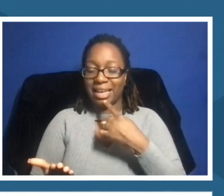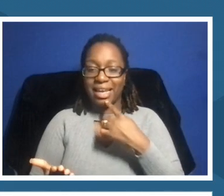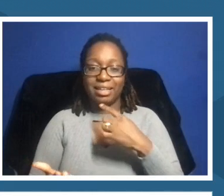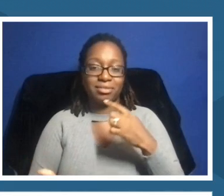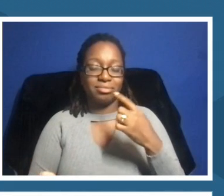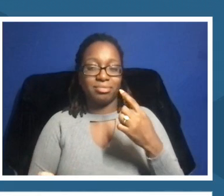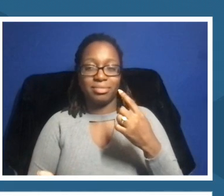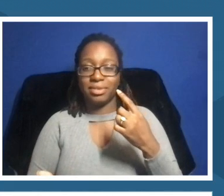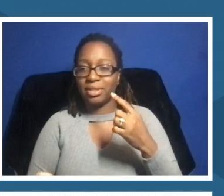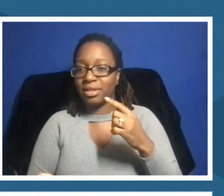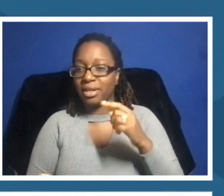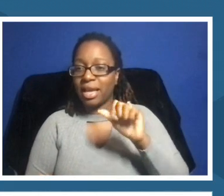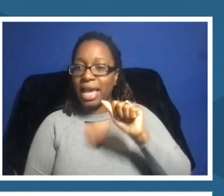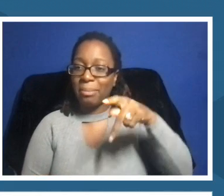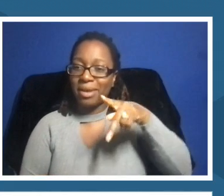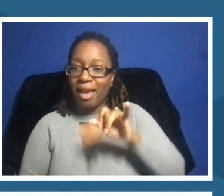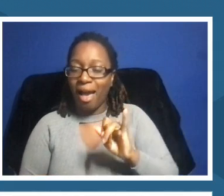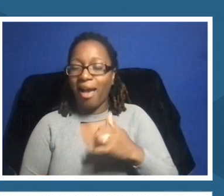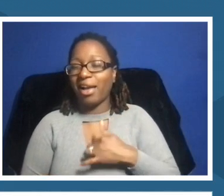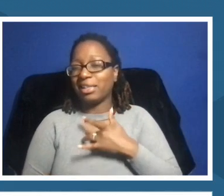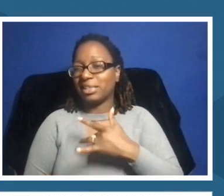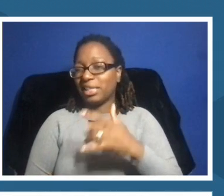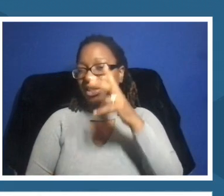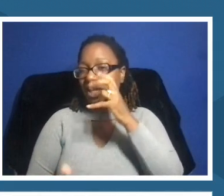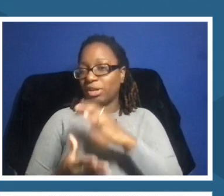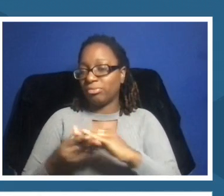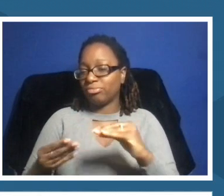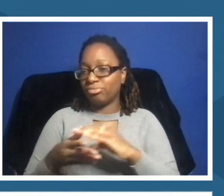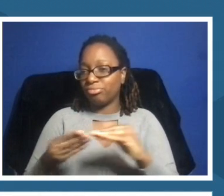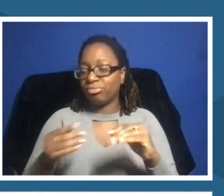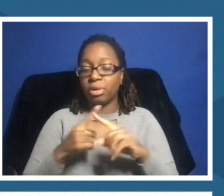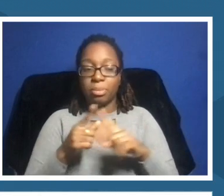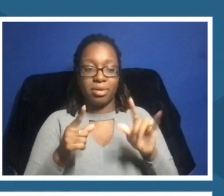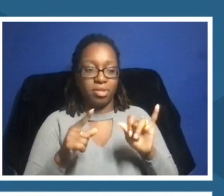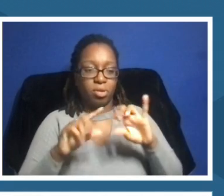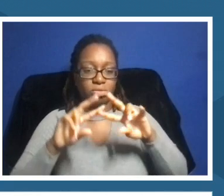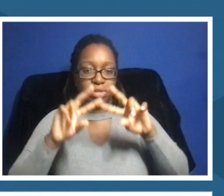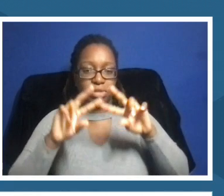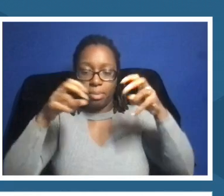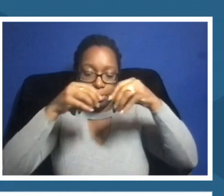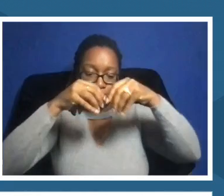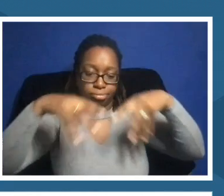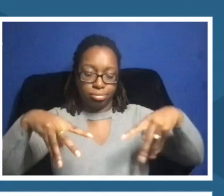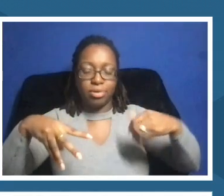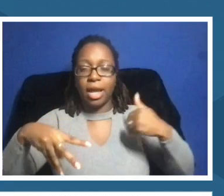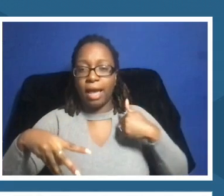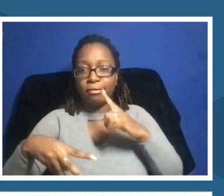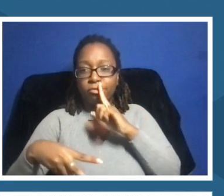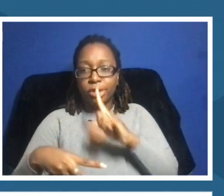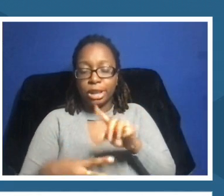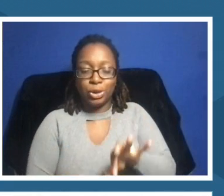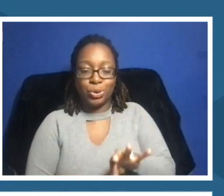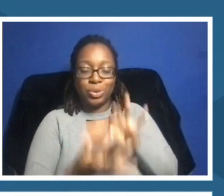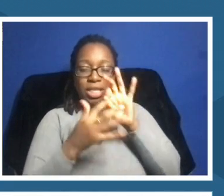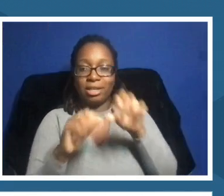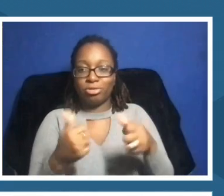oftentimes used to but those terms right these umbrella terms they come with unique challenges some of which we've